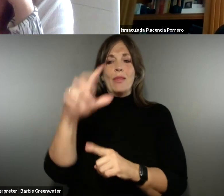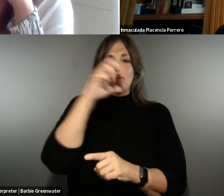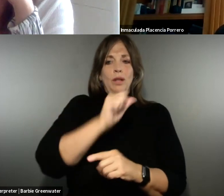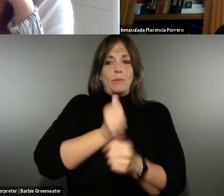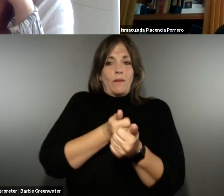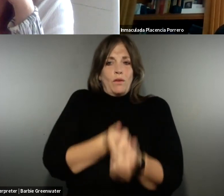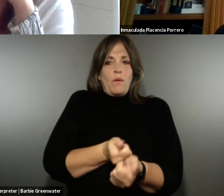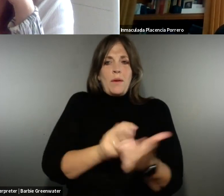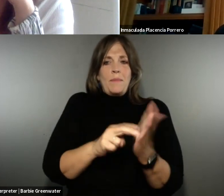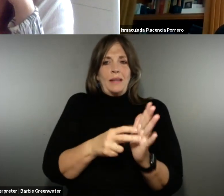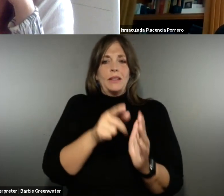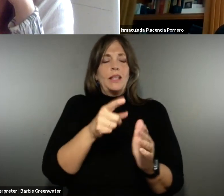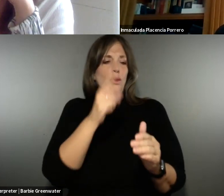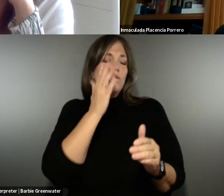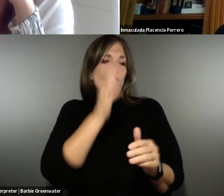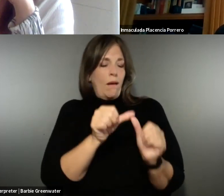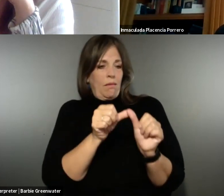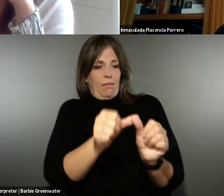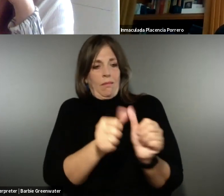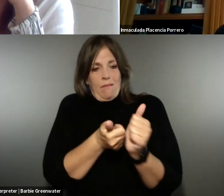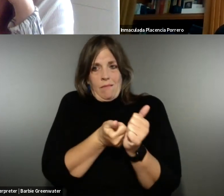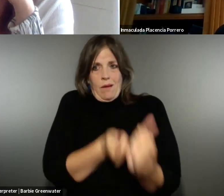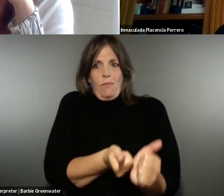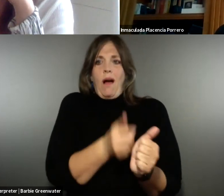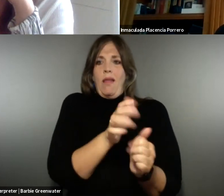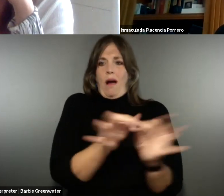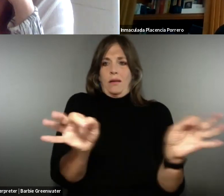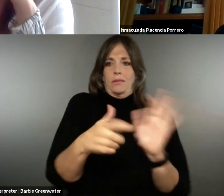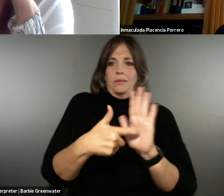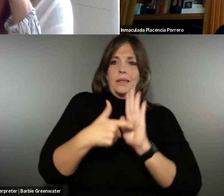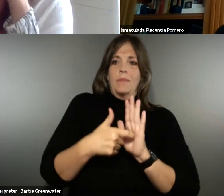standard, all of the technical specifications, then you are presumed